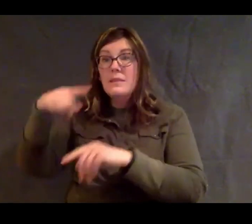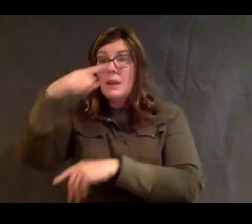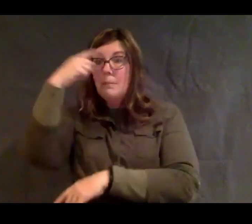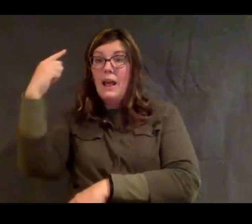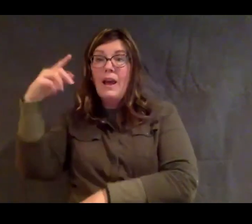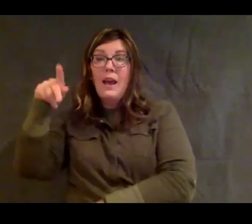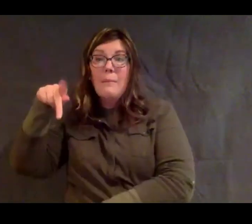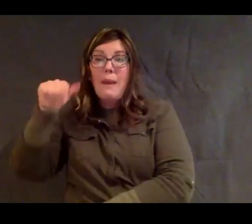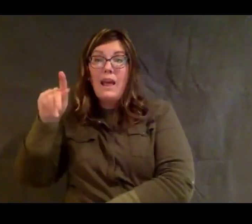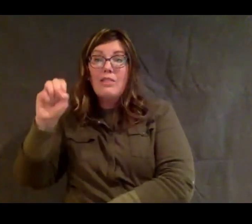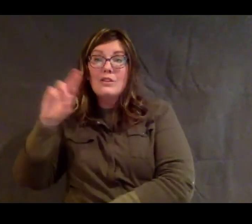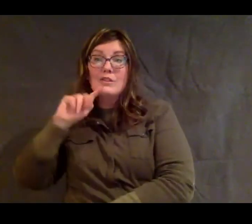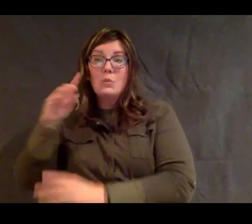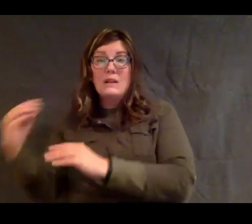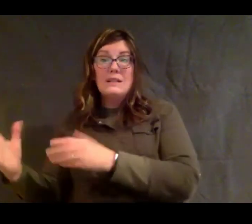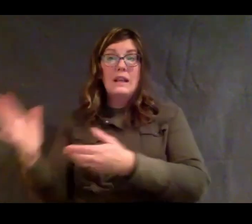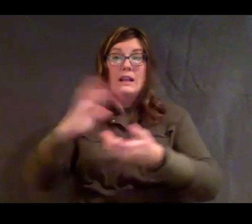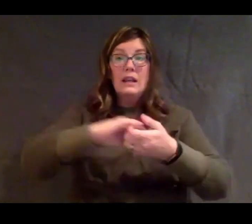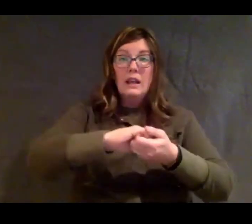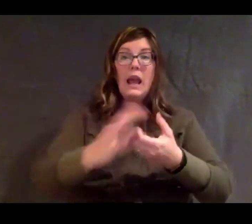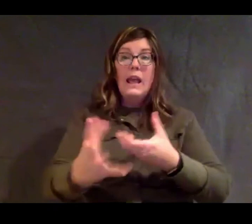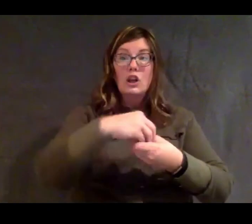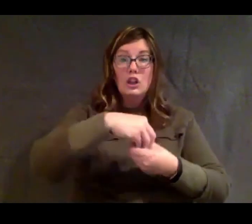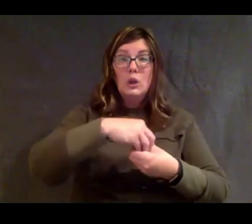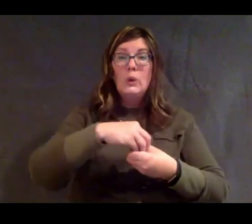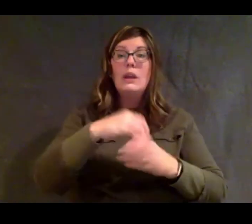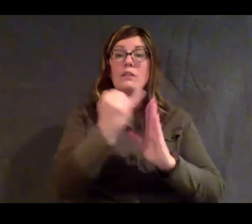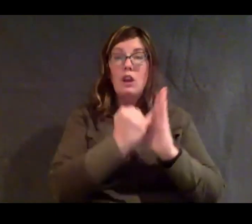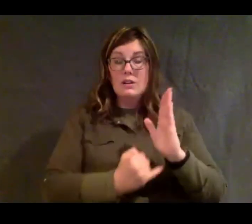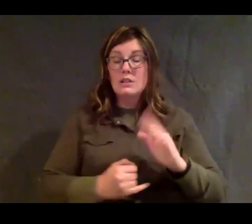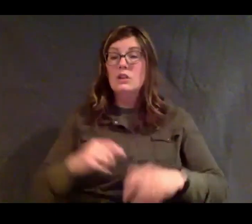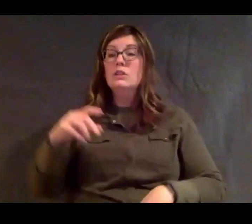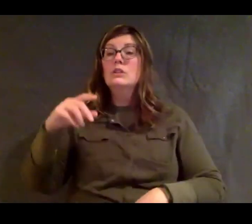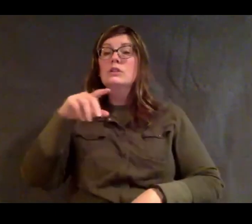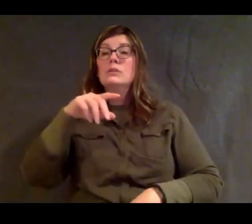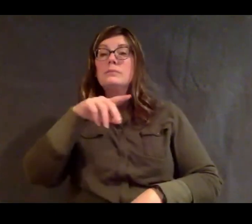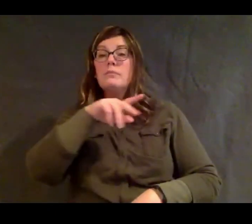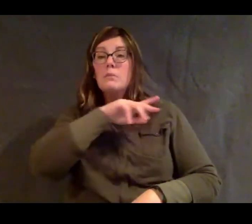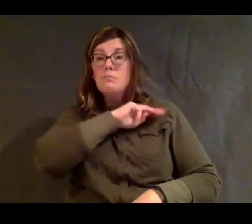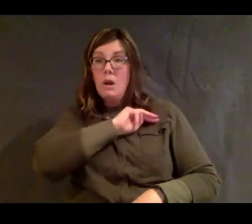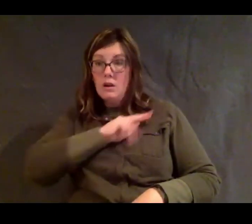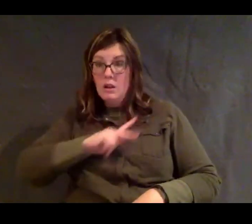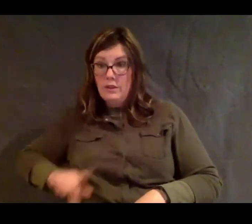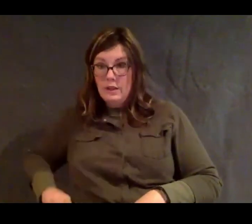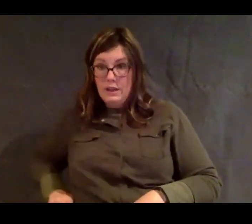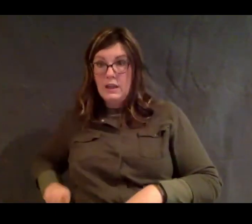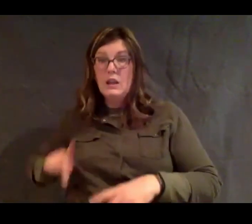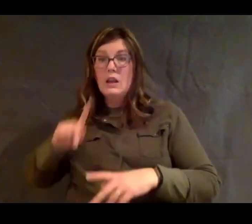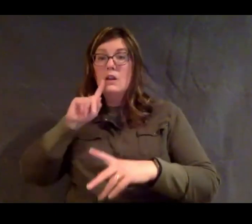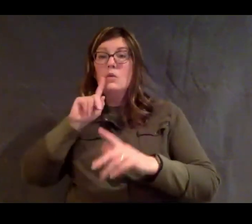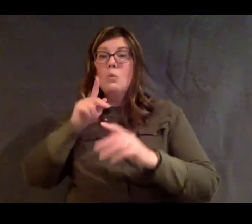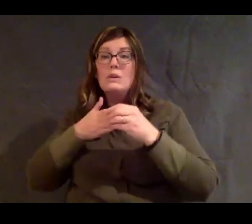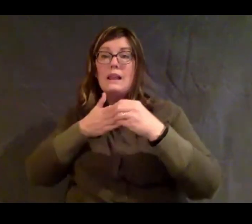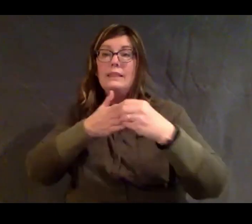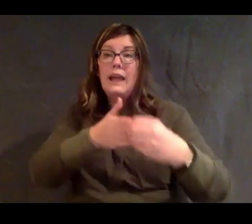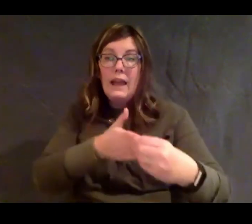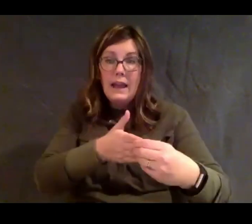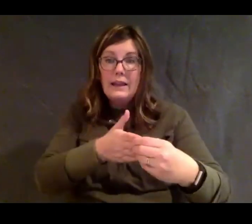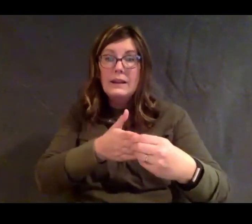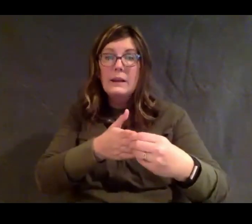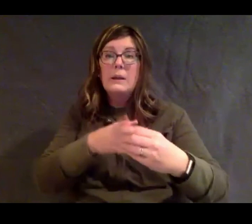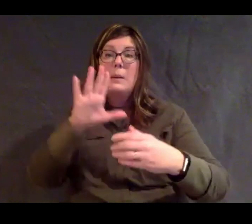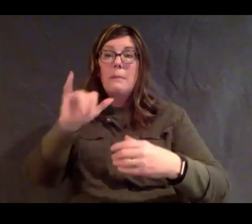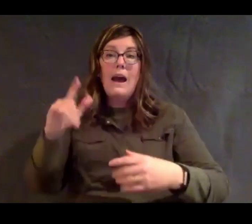the artists um dr king marched on washington and he was led by the the sounds of negro spirituals